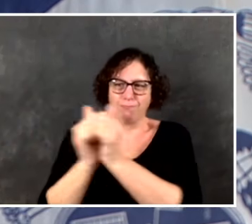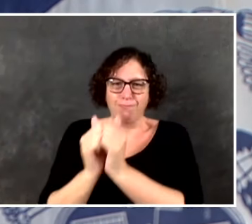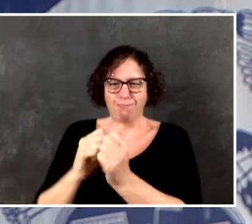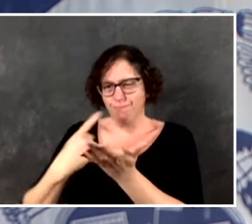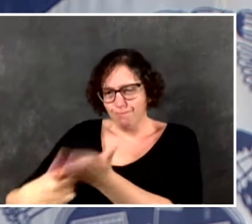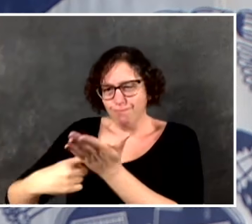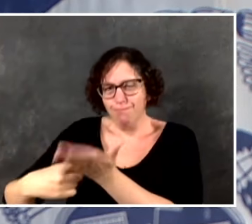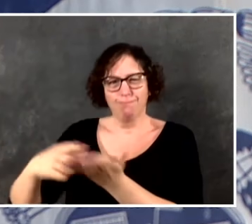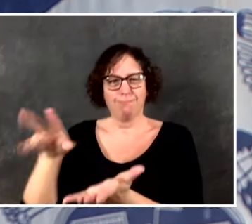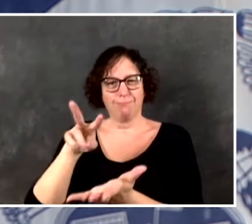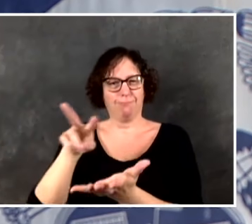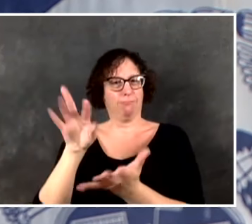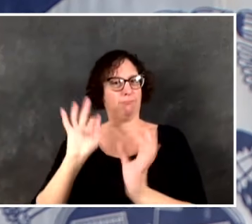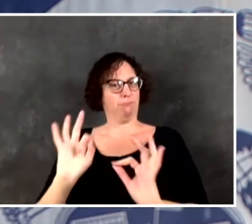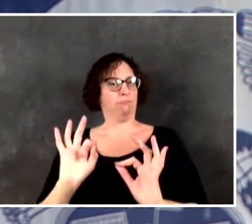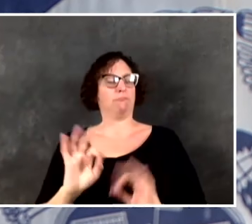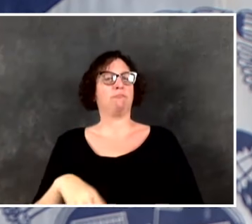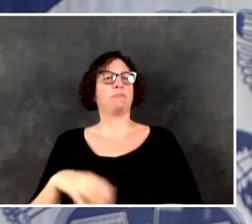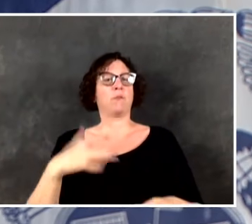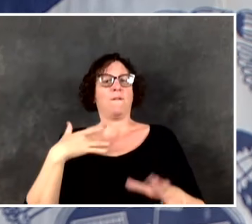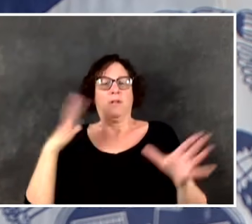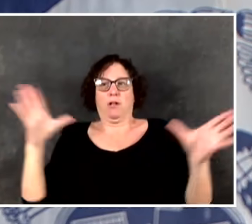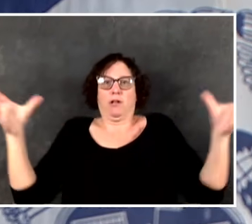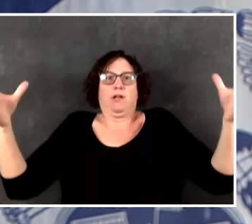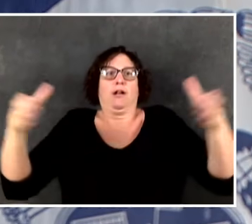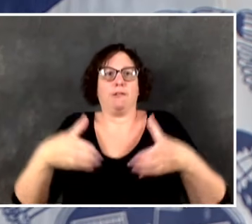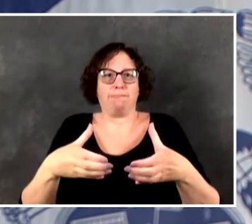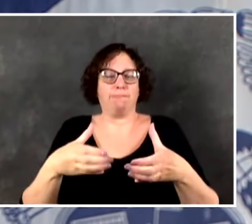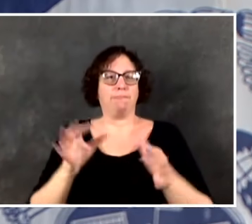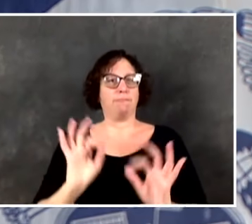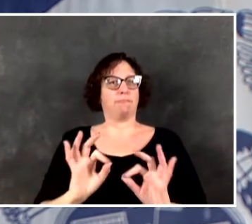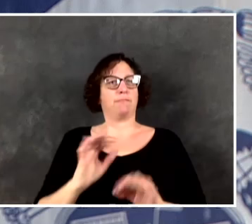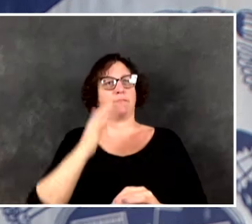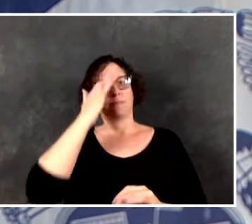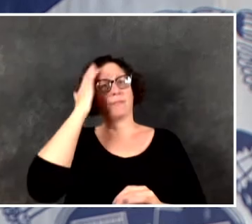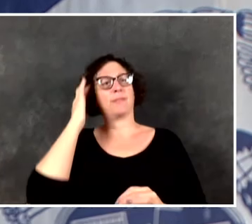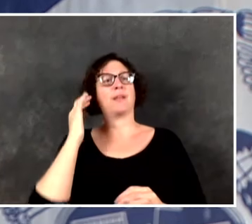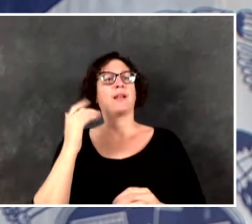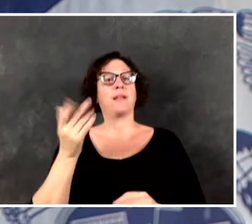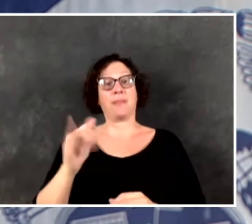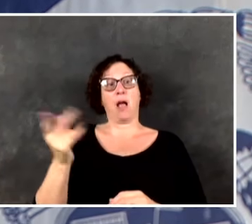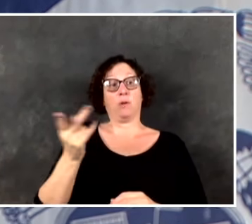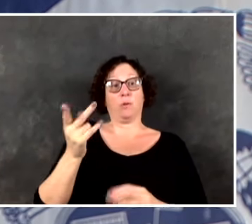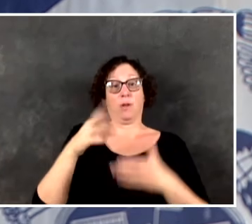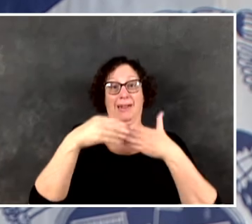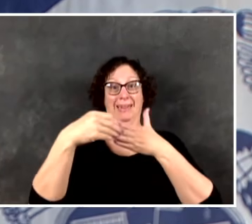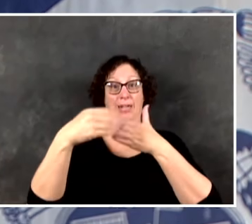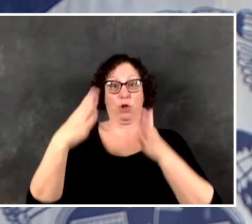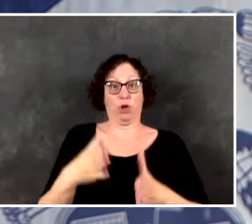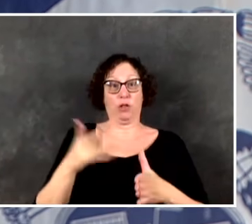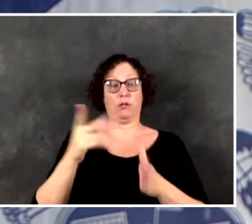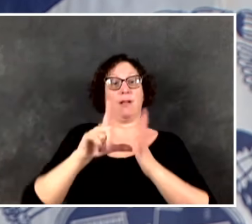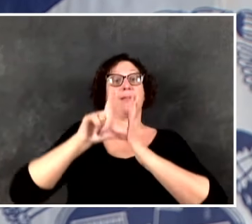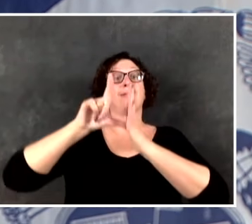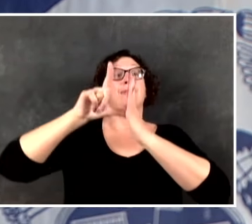WE'LL BE FOCUSSED ON ALL COMMUNITIES OF COLOR ON THE QUESTION OF DEEPENING INCLUSION. THEN WE'LL REPORT WHAT THE LARGER